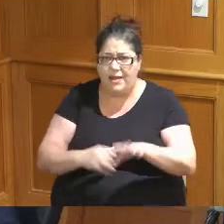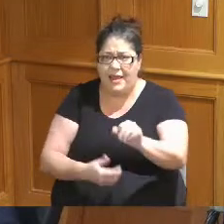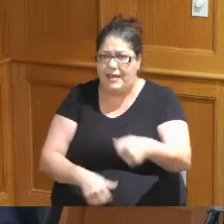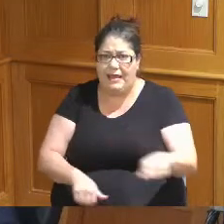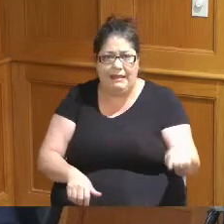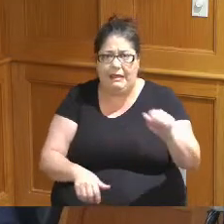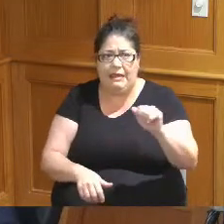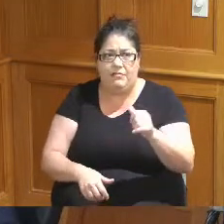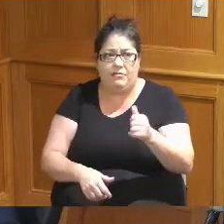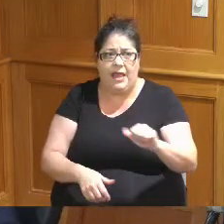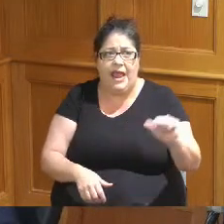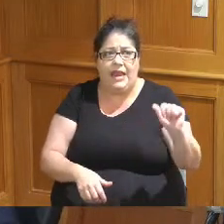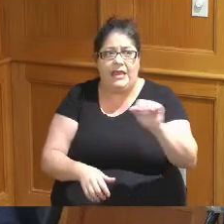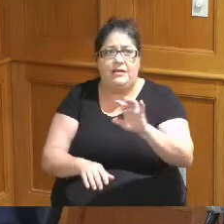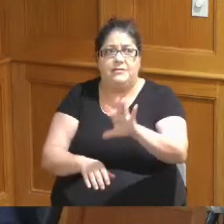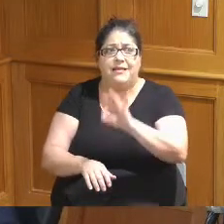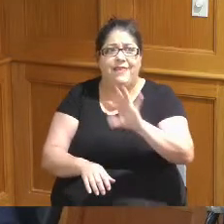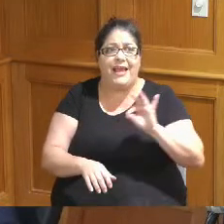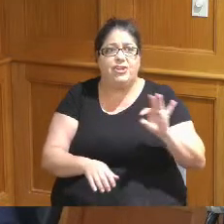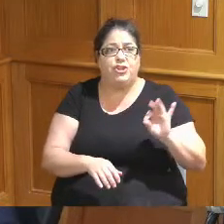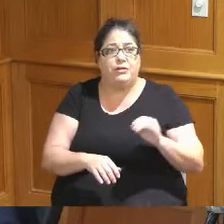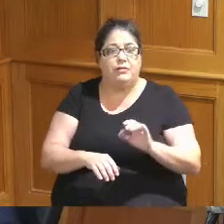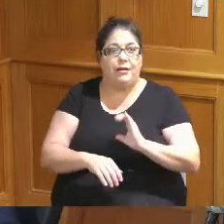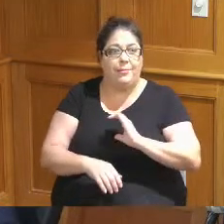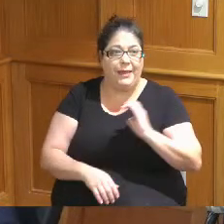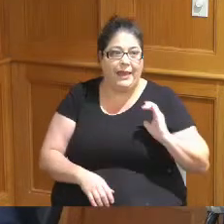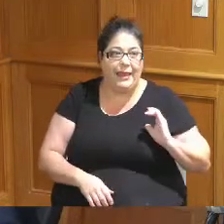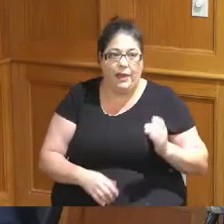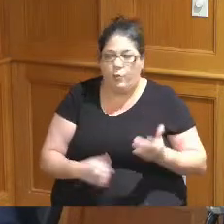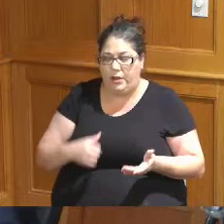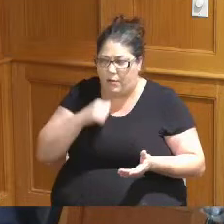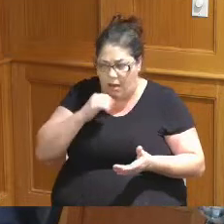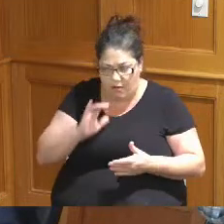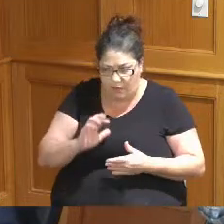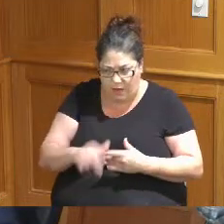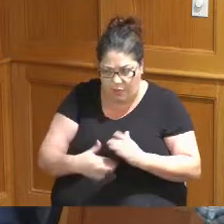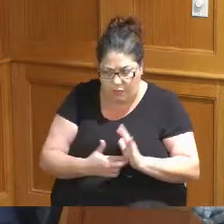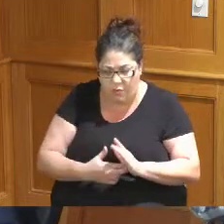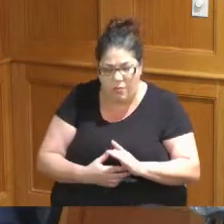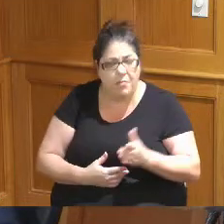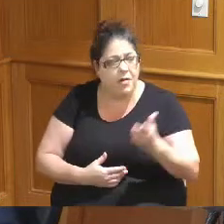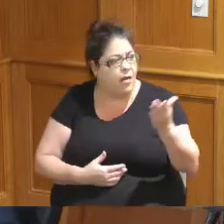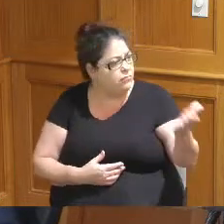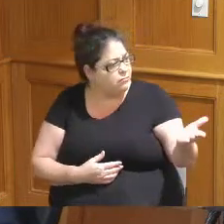as Commissioners that's not our roles so I'll just ask Mr Aluotto if you like to